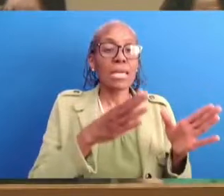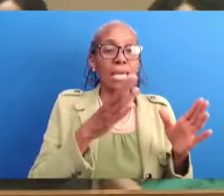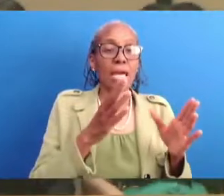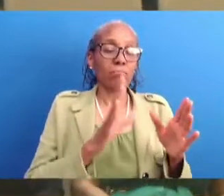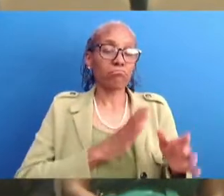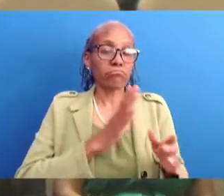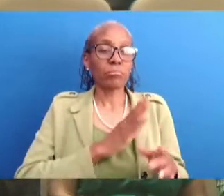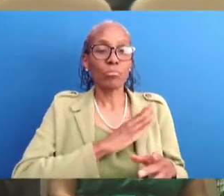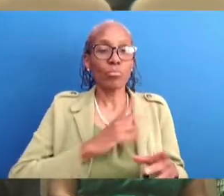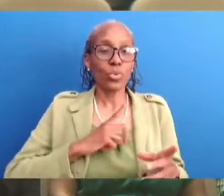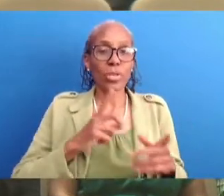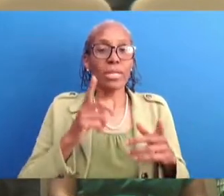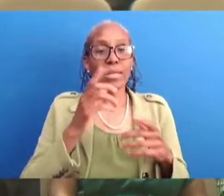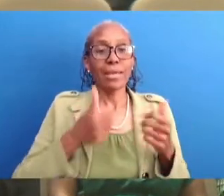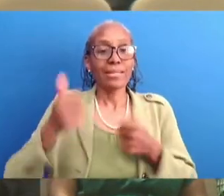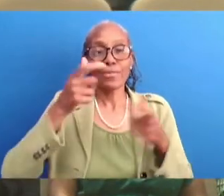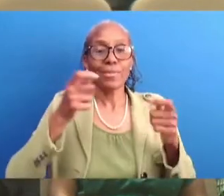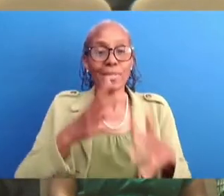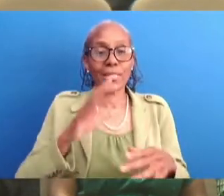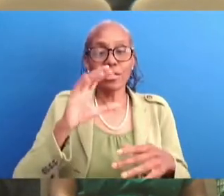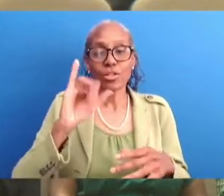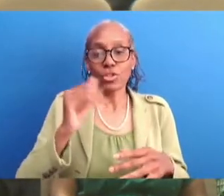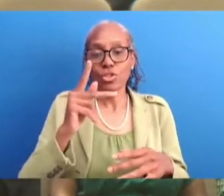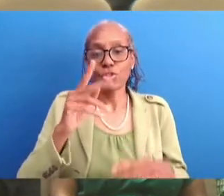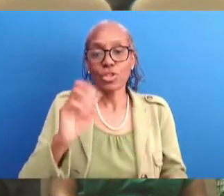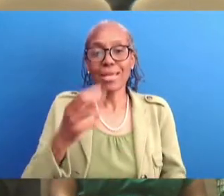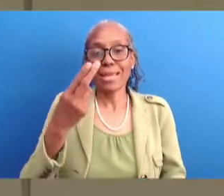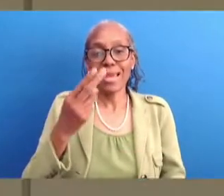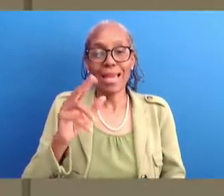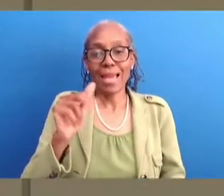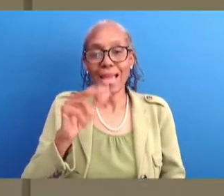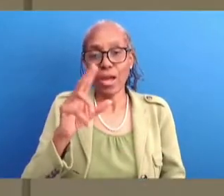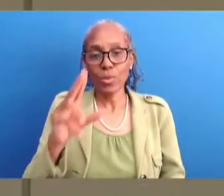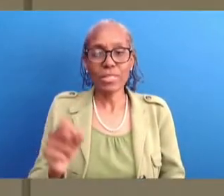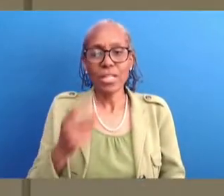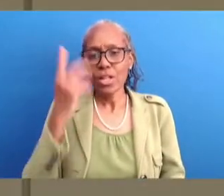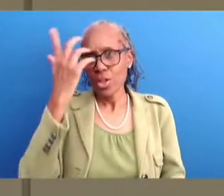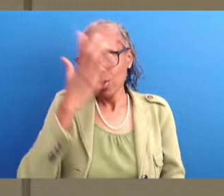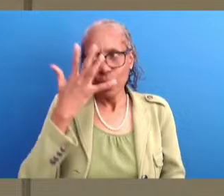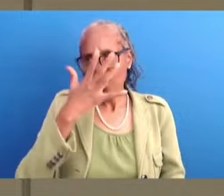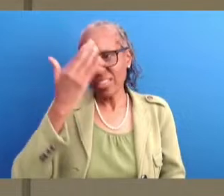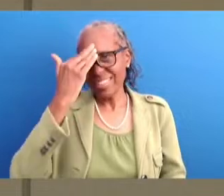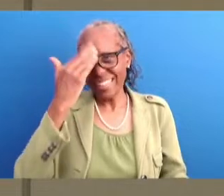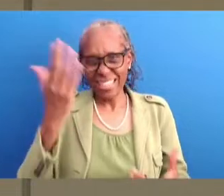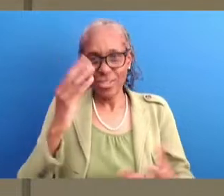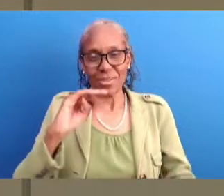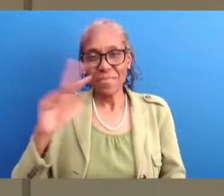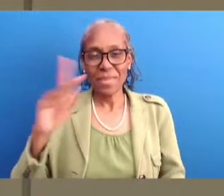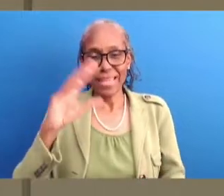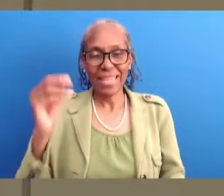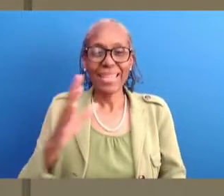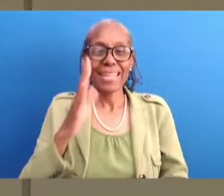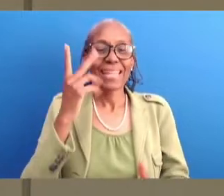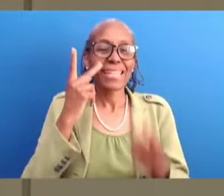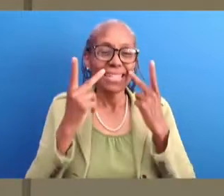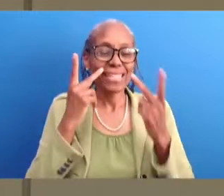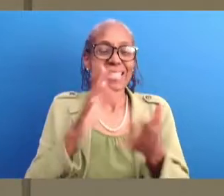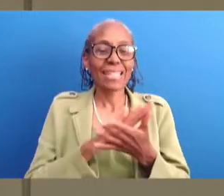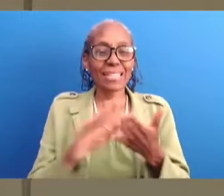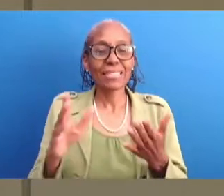DOUGLAS GREENE, AND WE HAVE OUR ESTEEMED BOARD MEMBER, EXECUTIVE COMMITTEE MEMBER JAKE HOUSE.